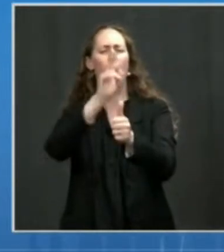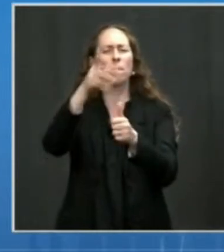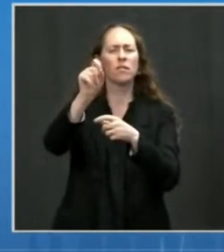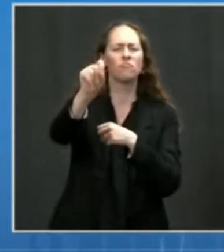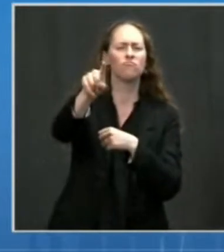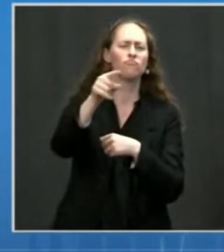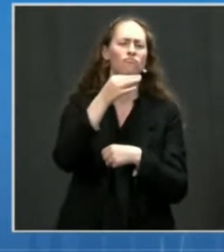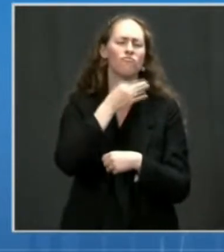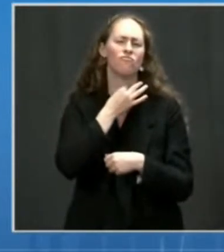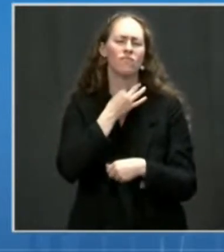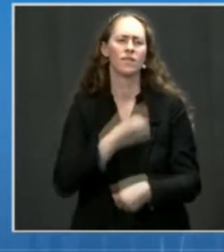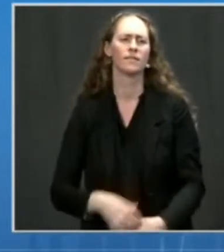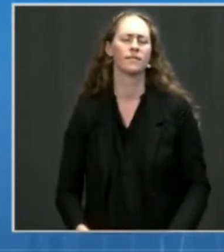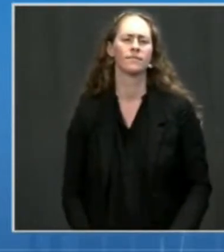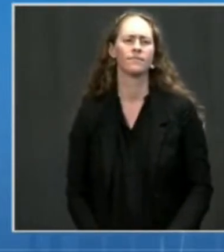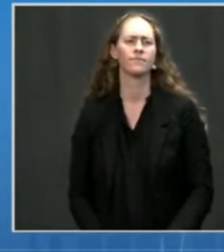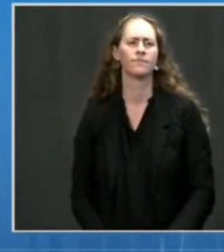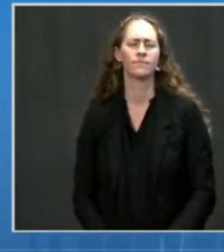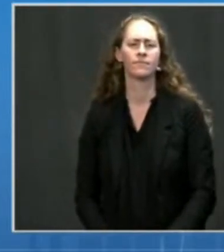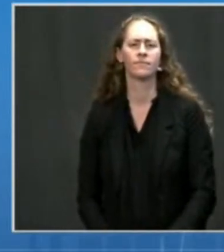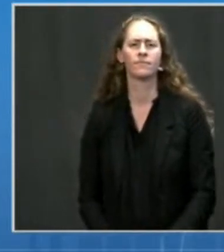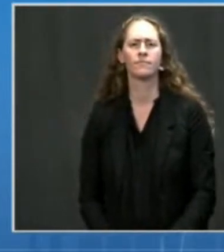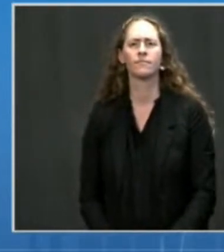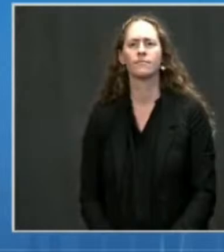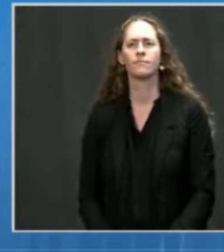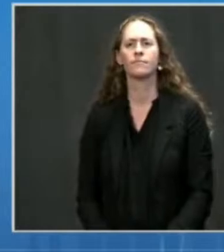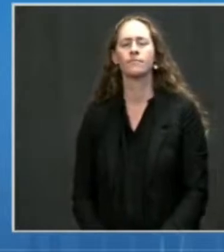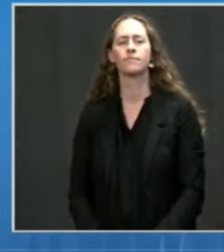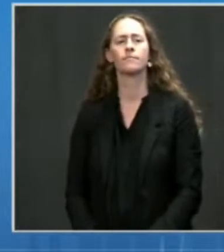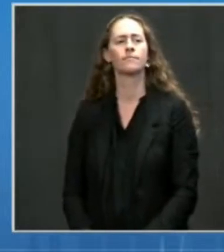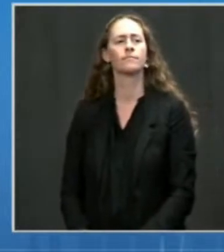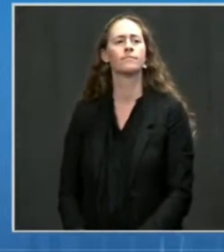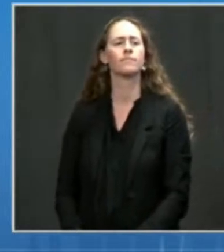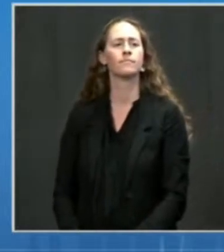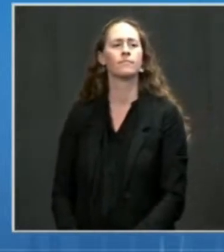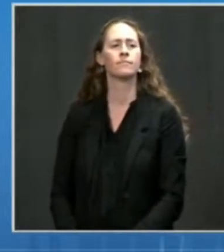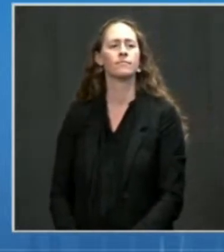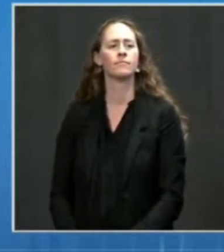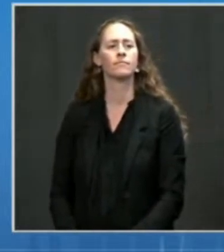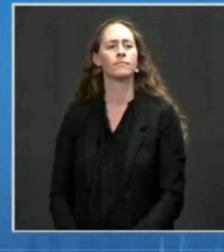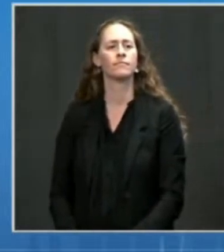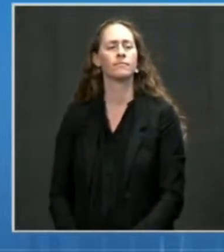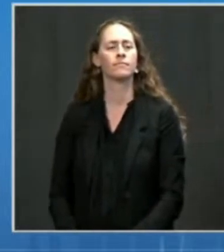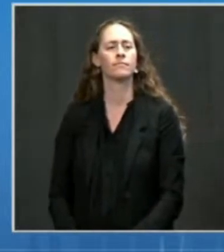THIS.